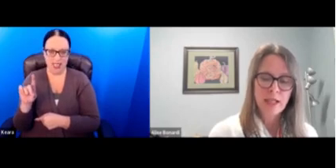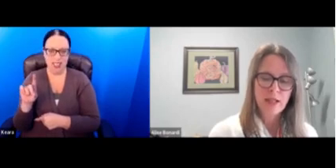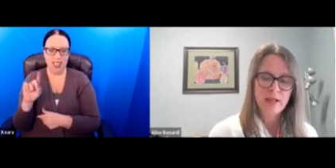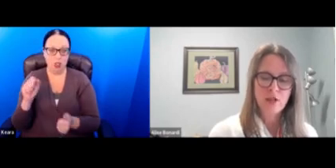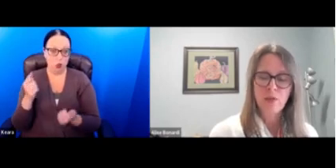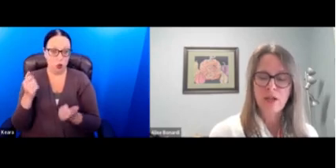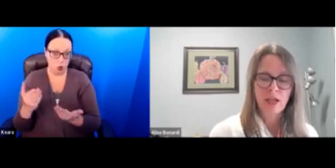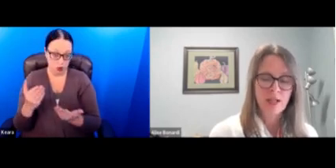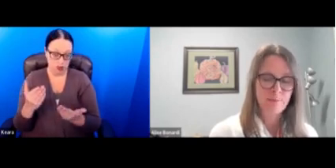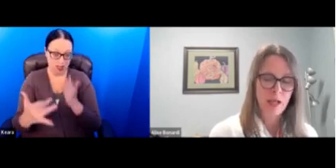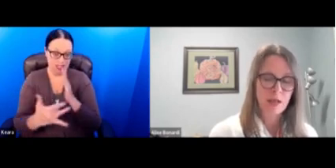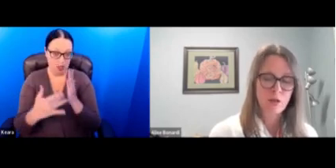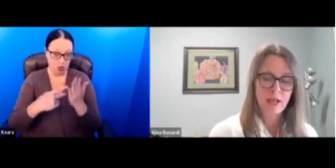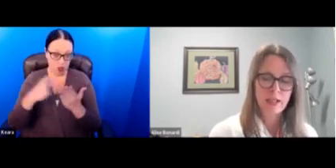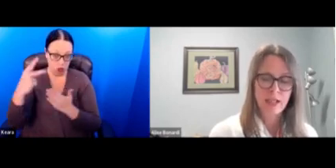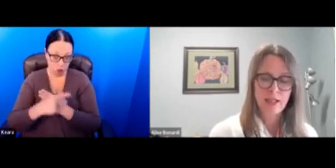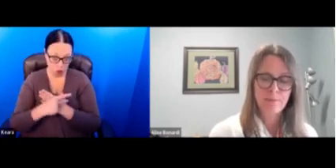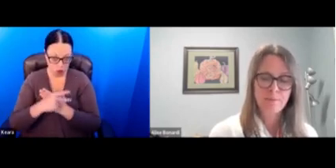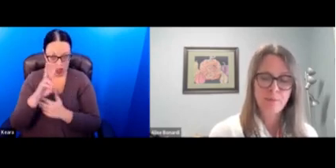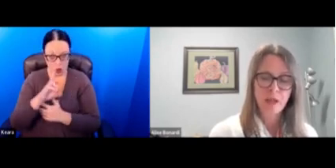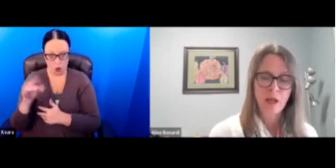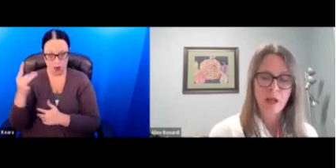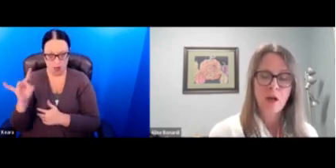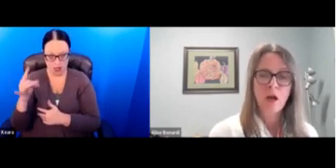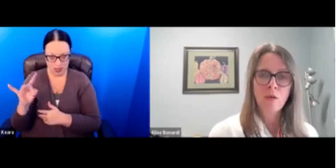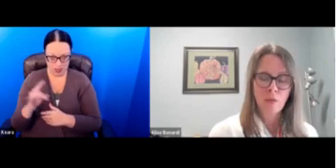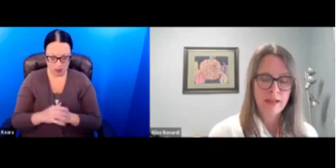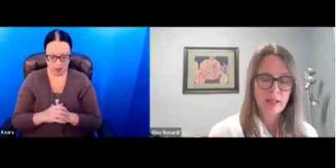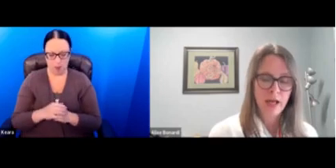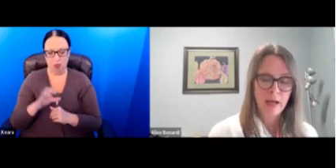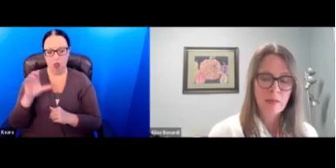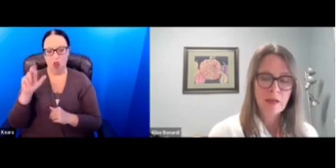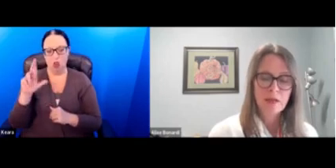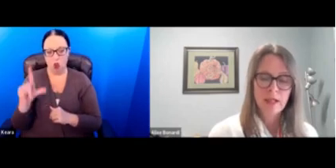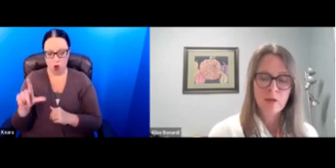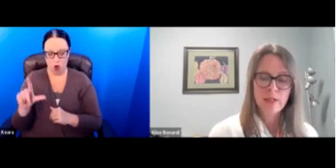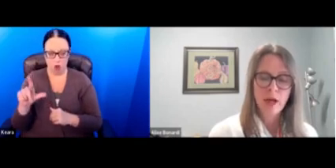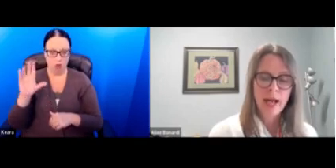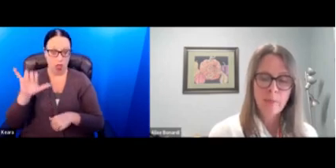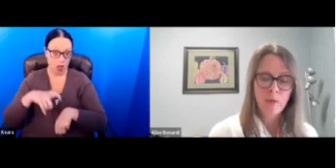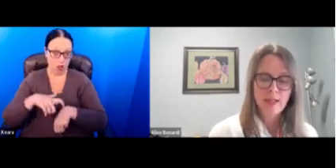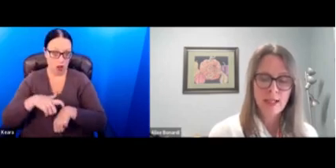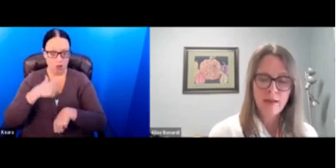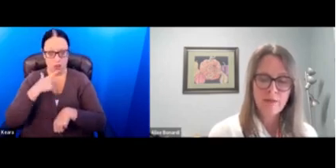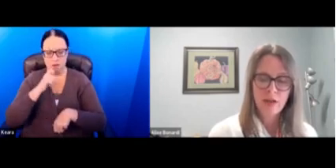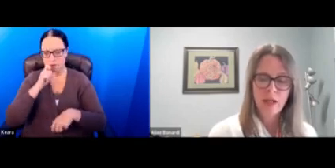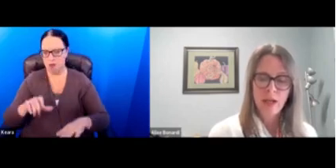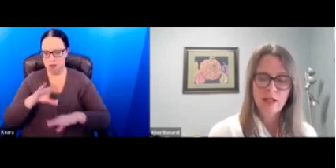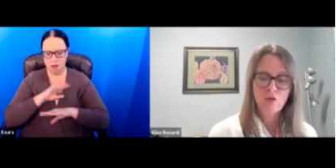technology project in 2018. Carl at the time, said he was not happy with his life, and his